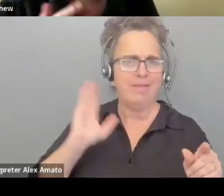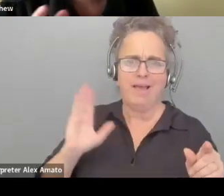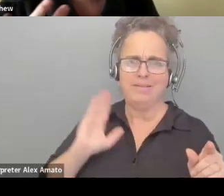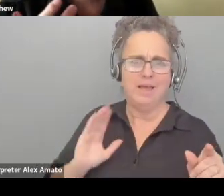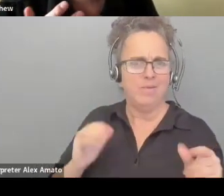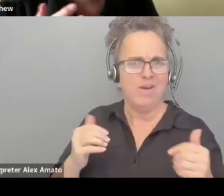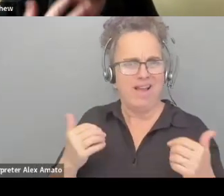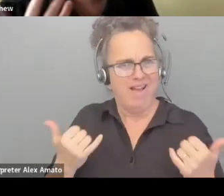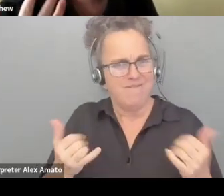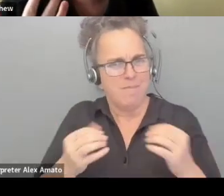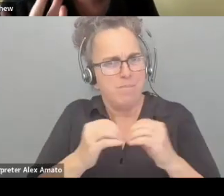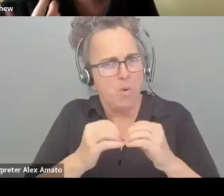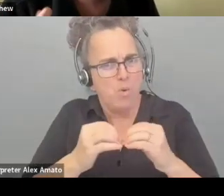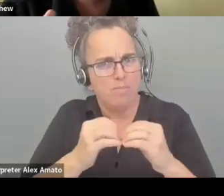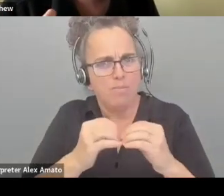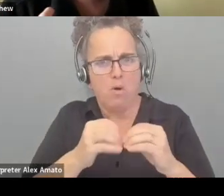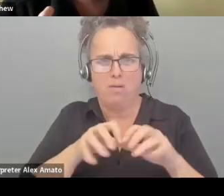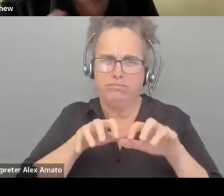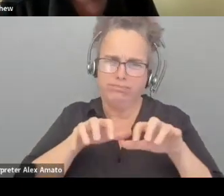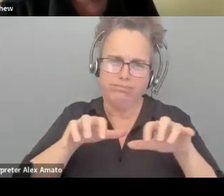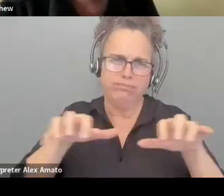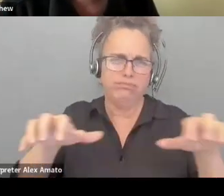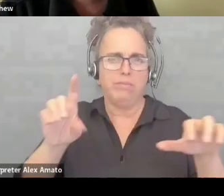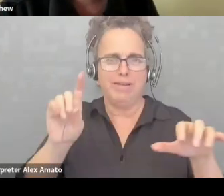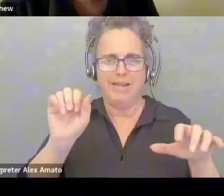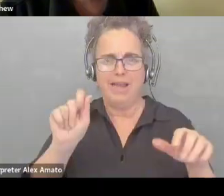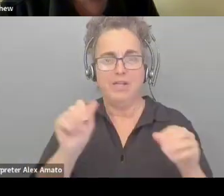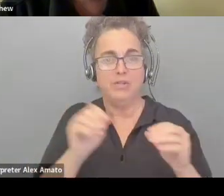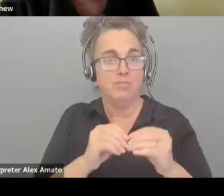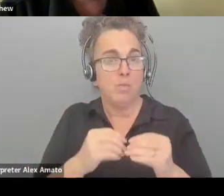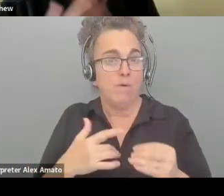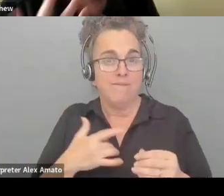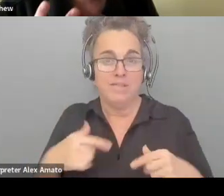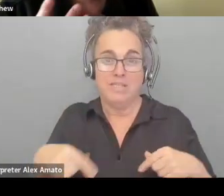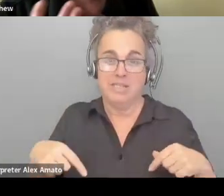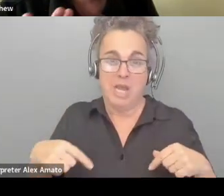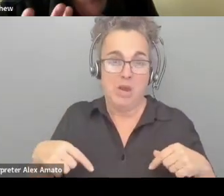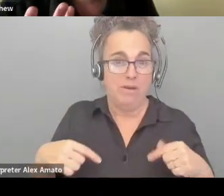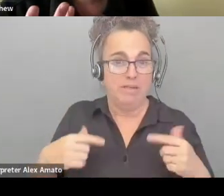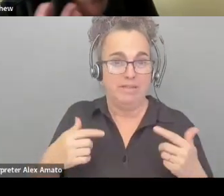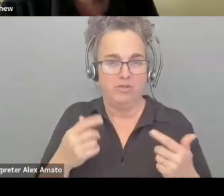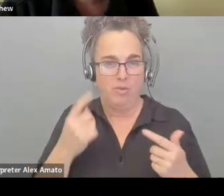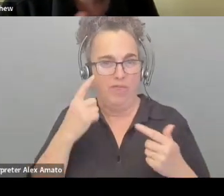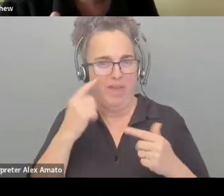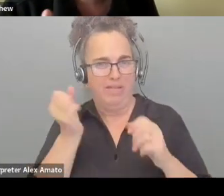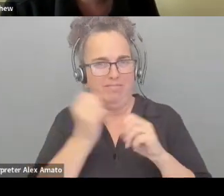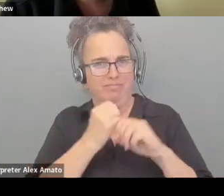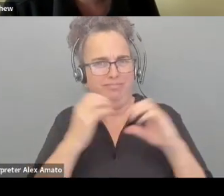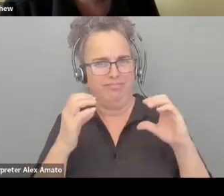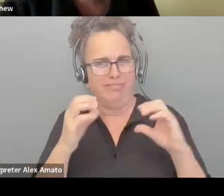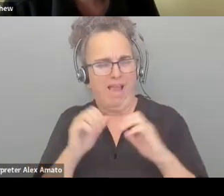that it's actually much more scary to me to to think about how this data can be weaponized